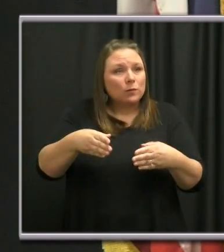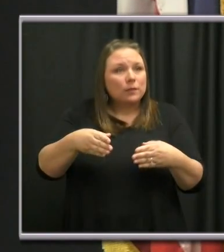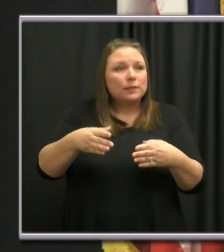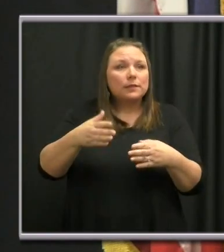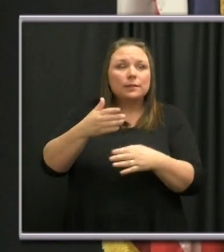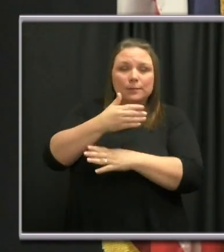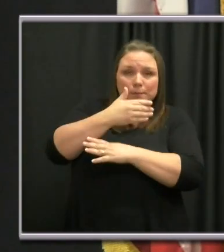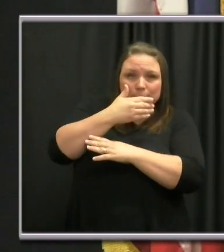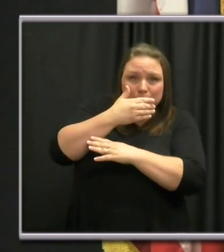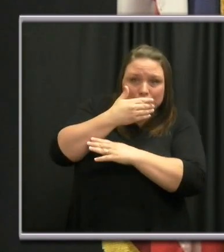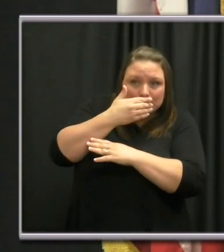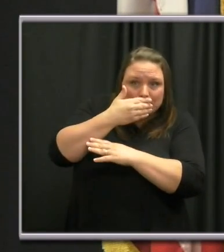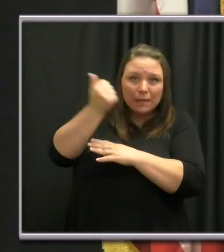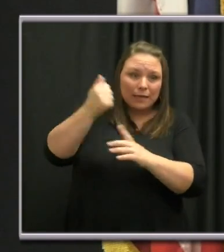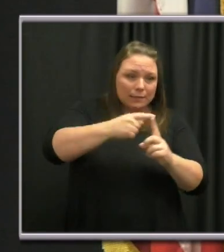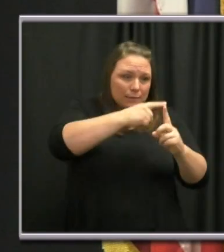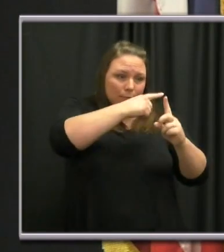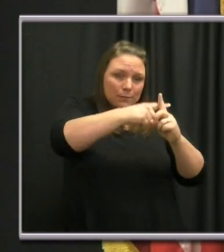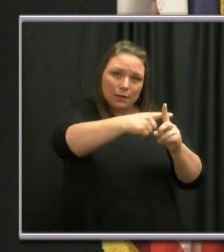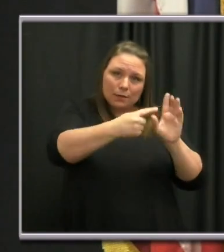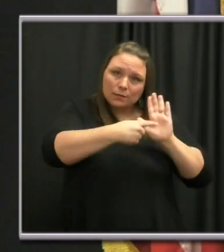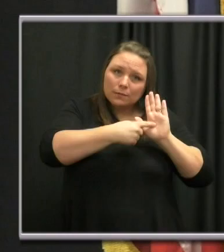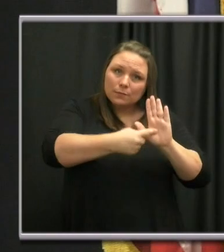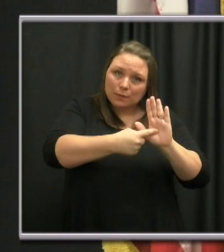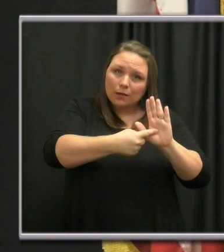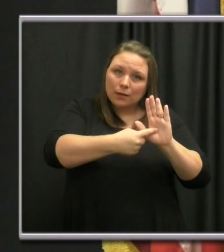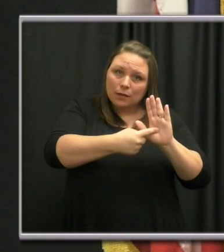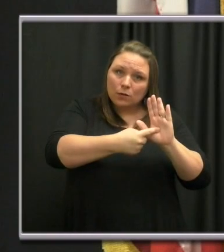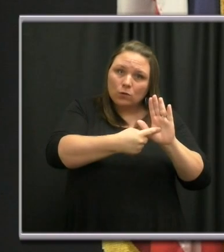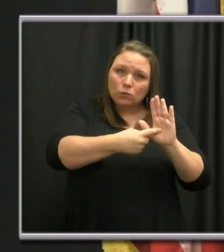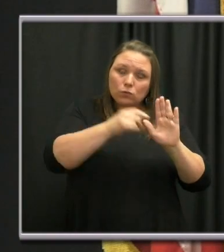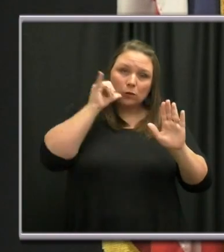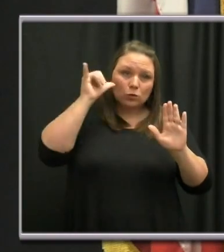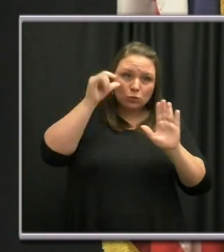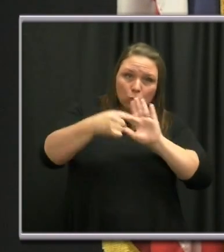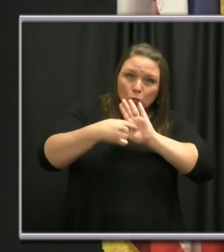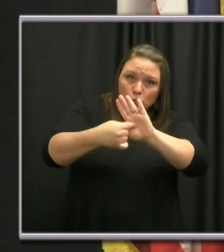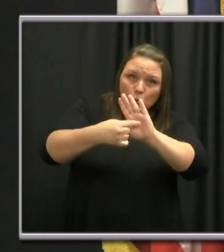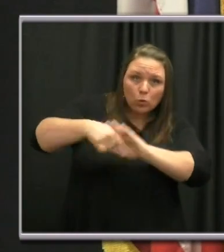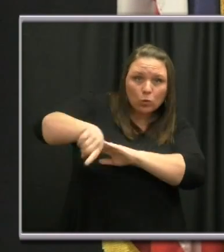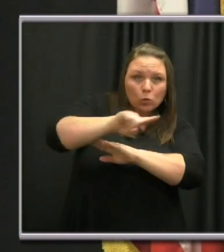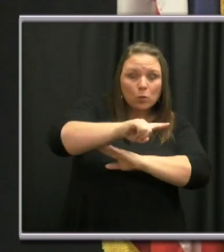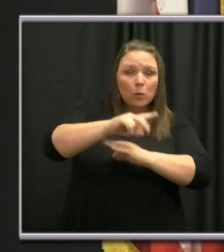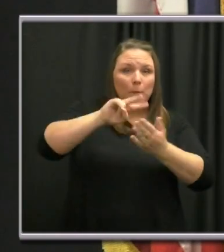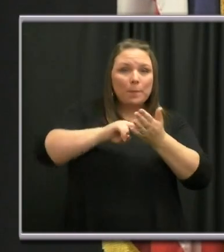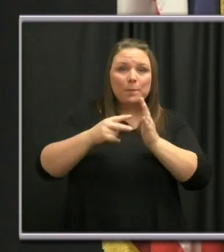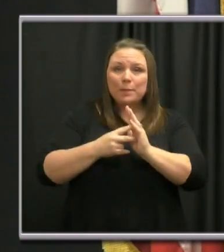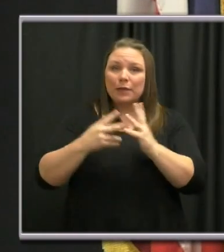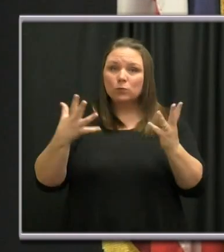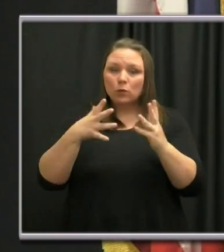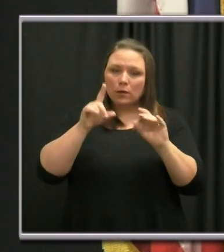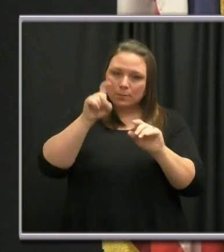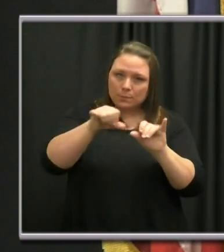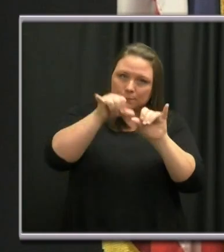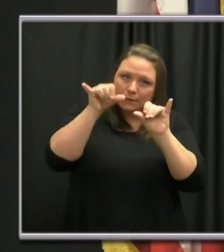OUR CITIES RESPONSE TO CODE NINETEEN THE BEST CASE SCENARIO